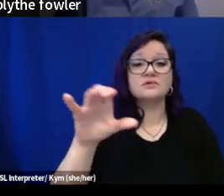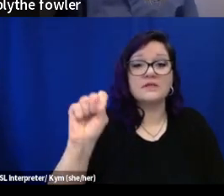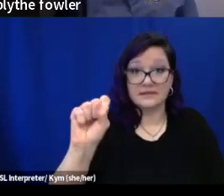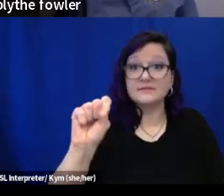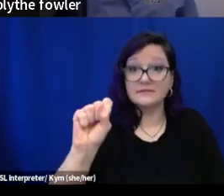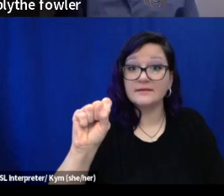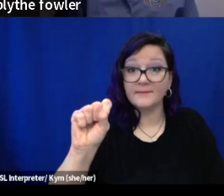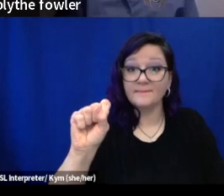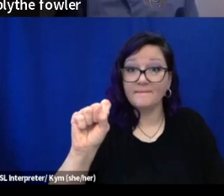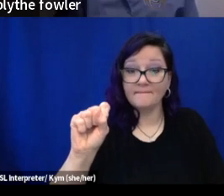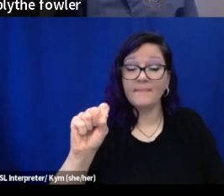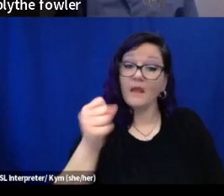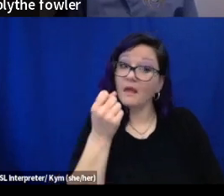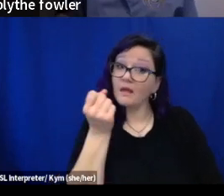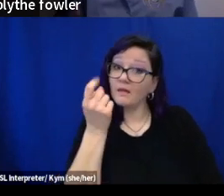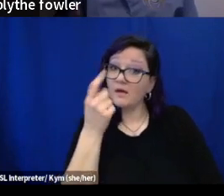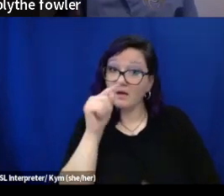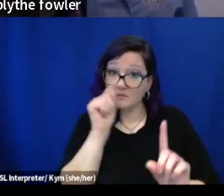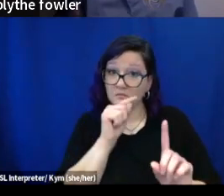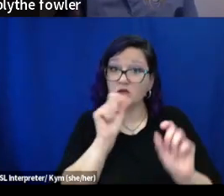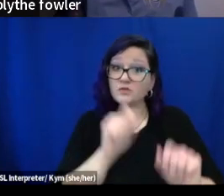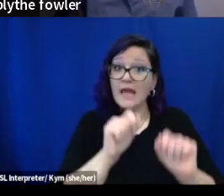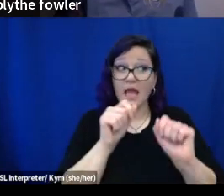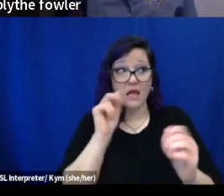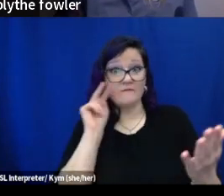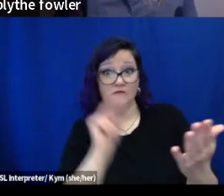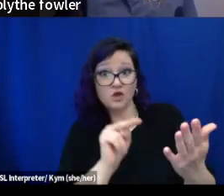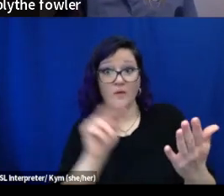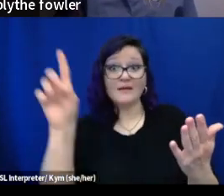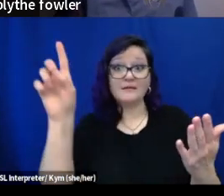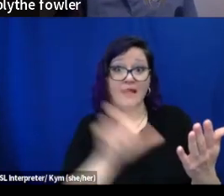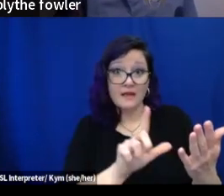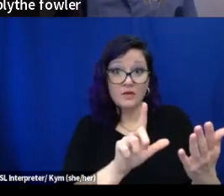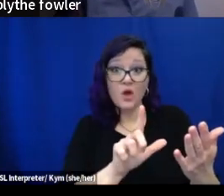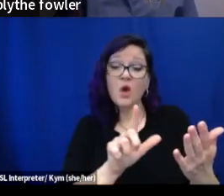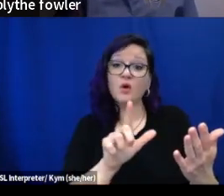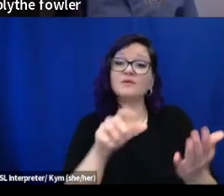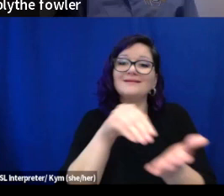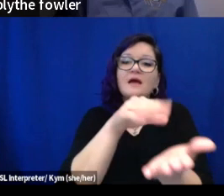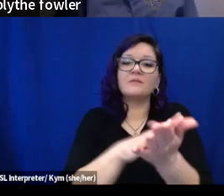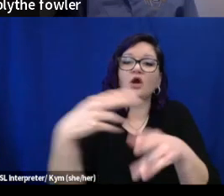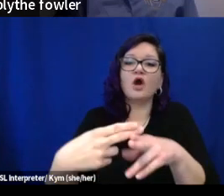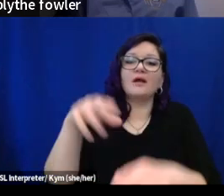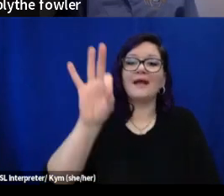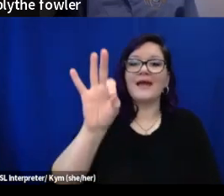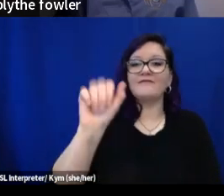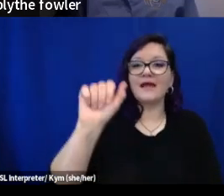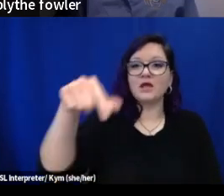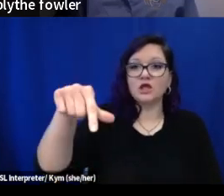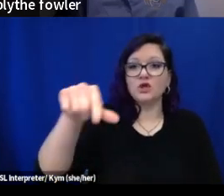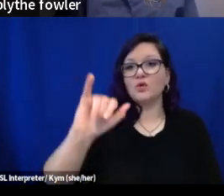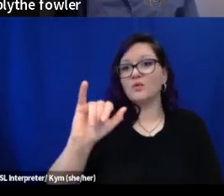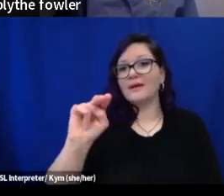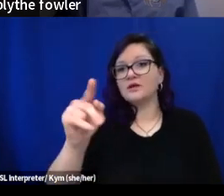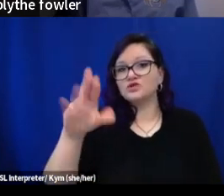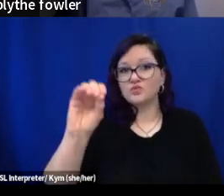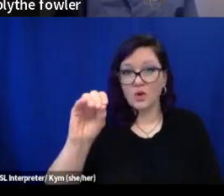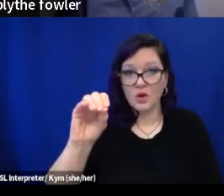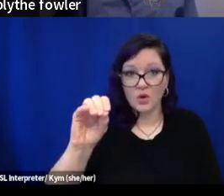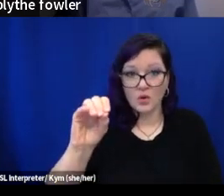You can view and download the document, which is titled "FAQs -Intro to DEC and DSC